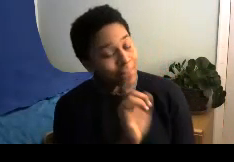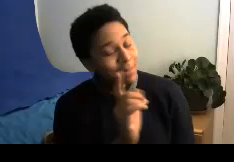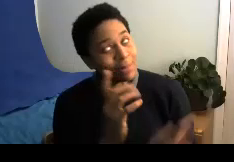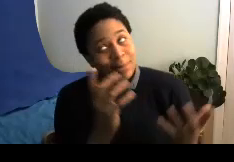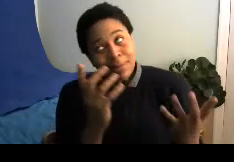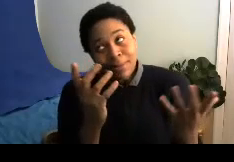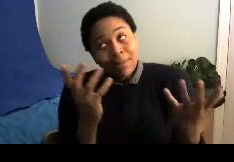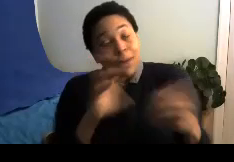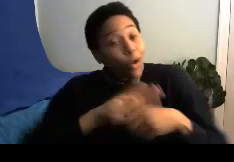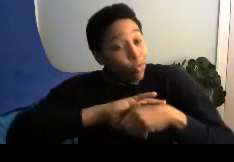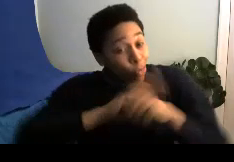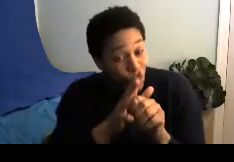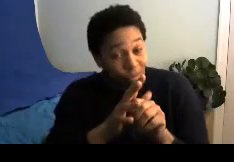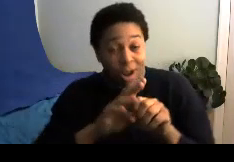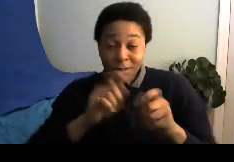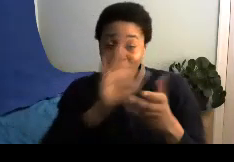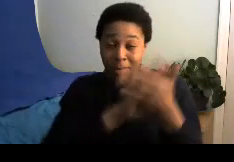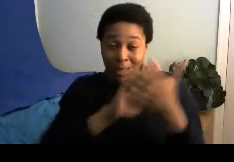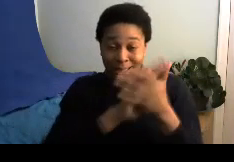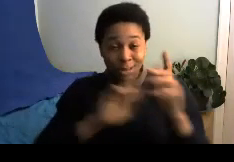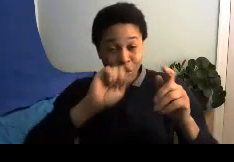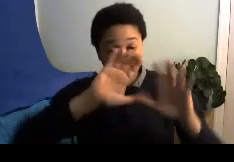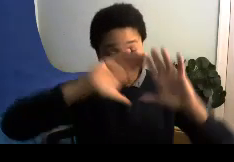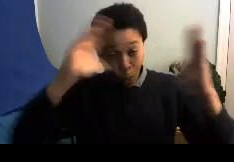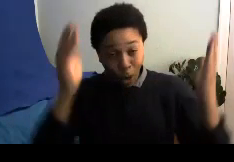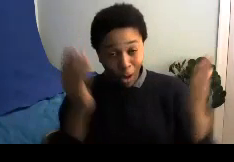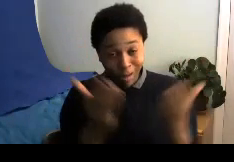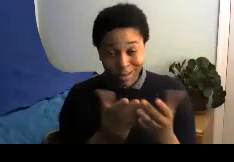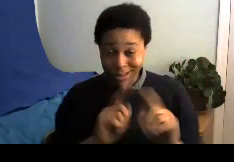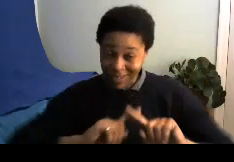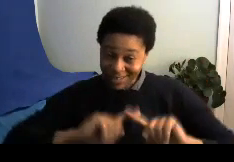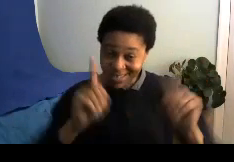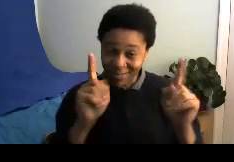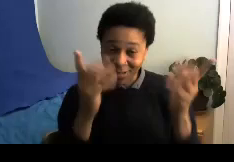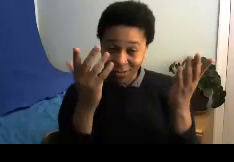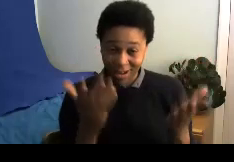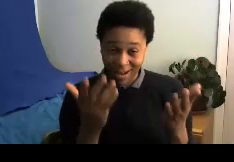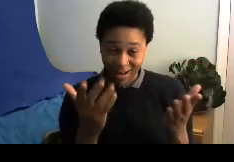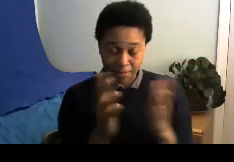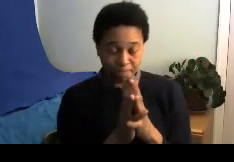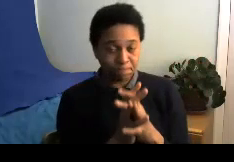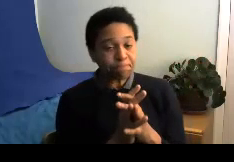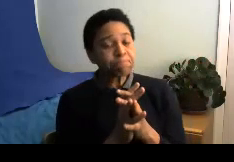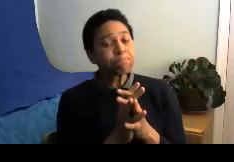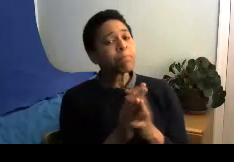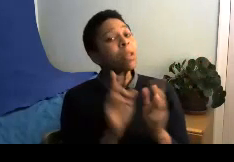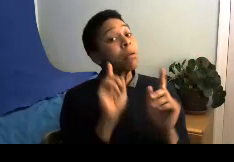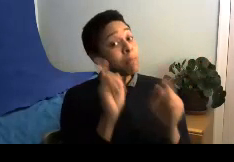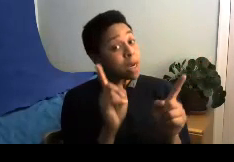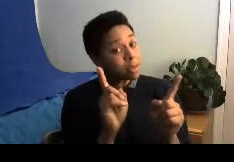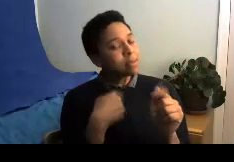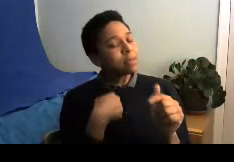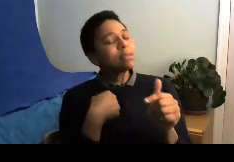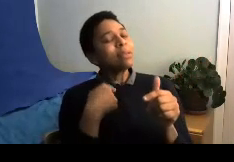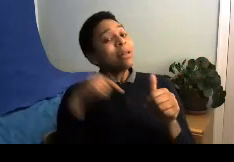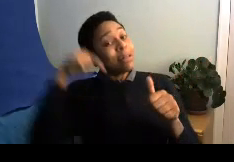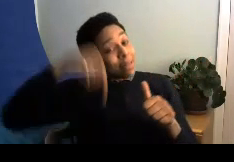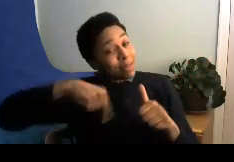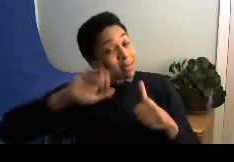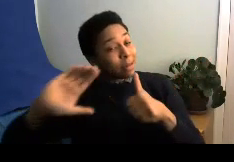I'm really delighted to say that this is our inaugural event, our